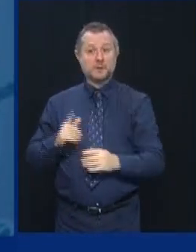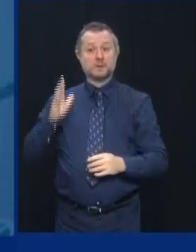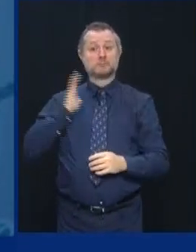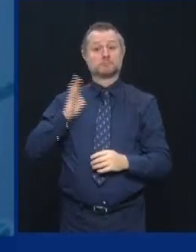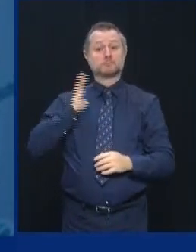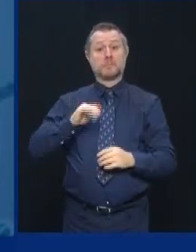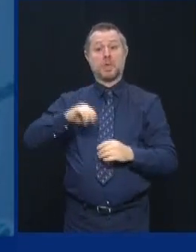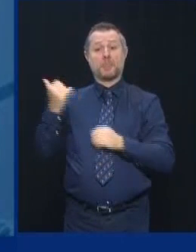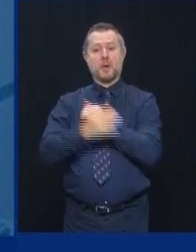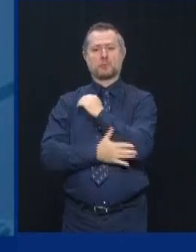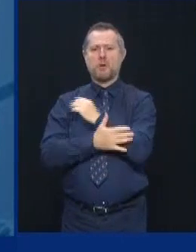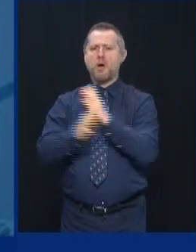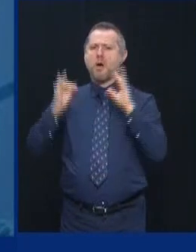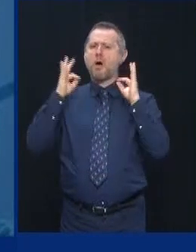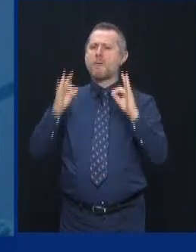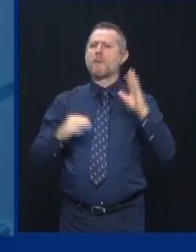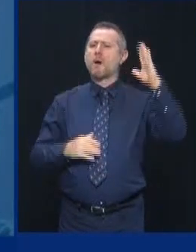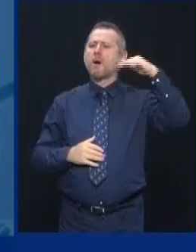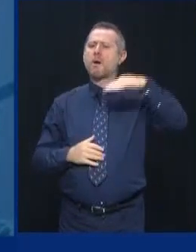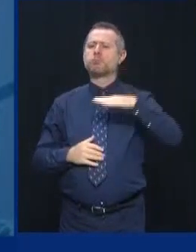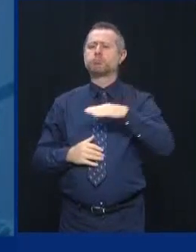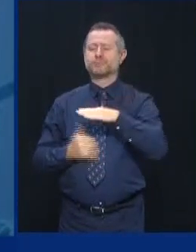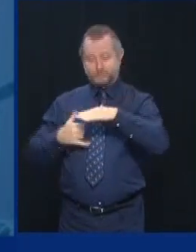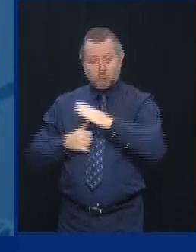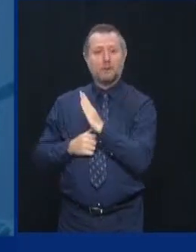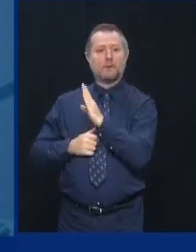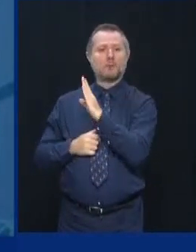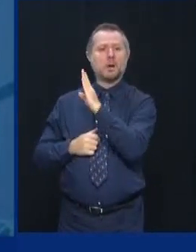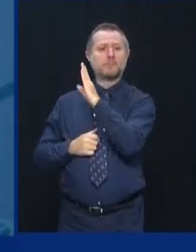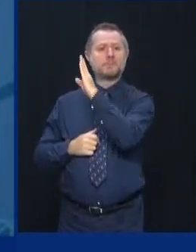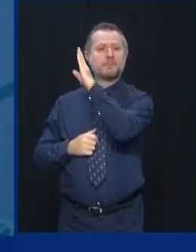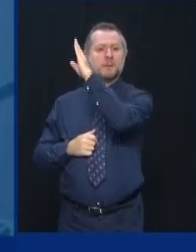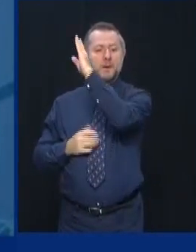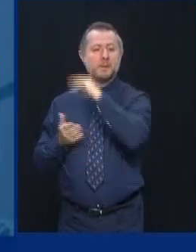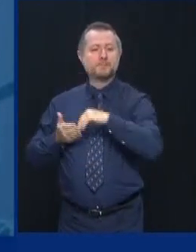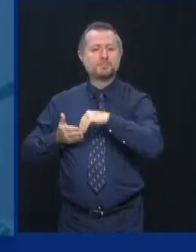RATE IS GOING UP. ALL OVER THE GLOBE.